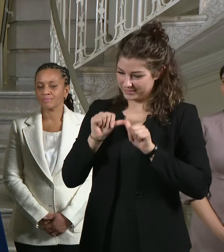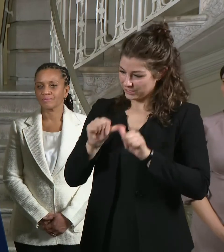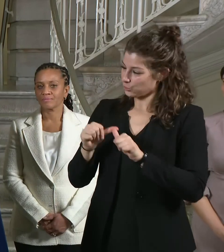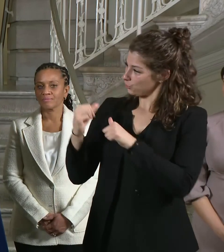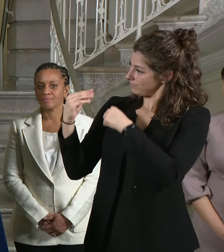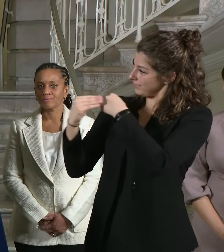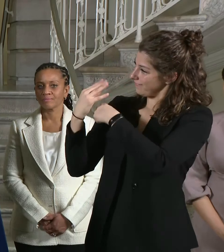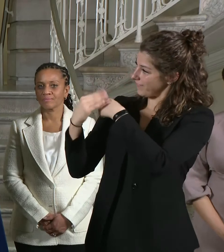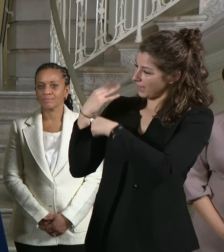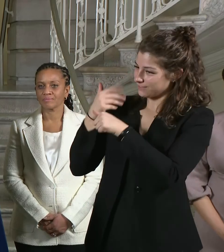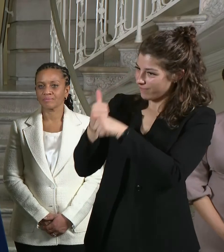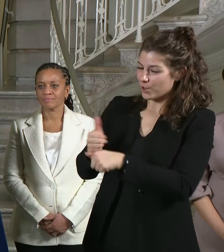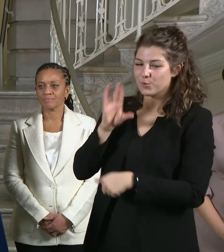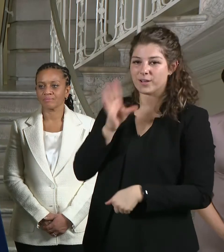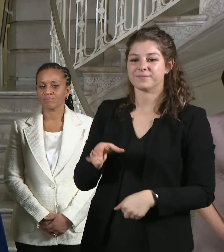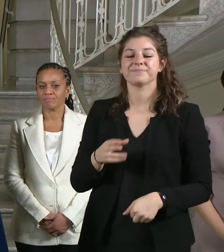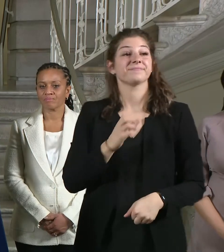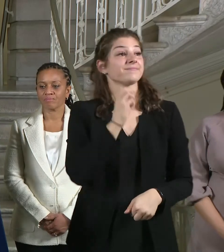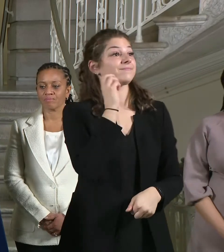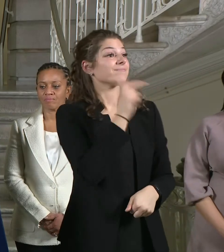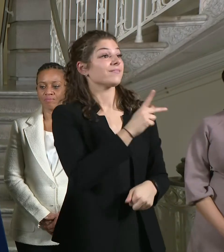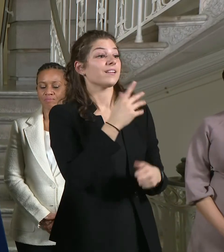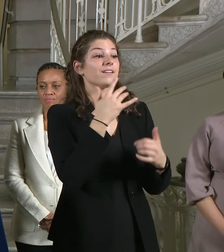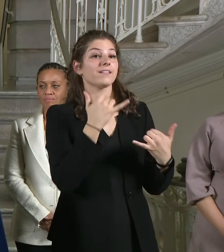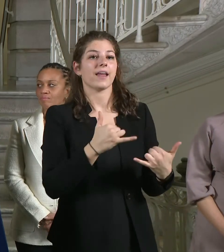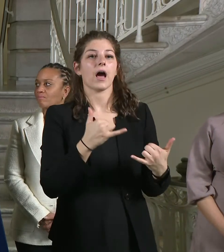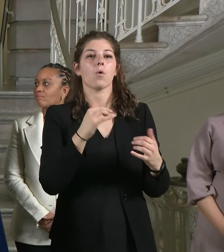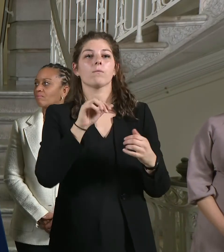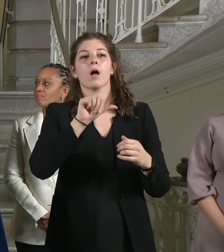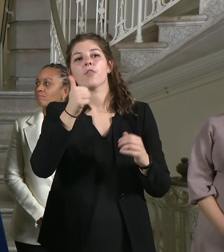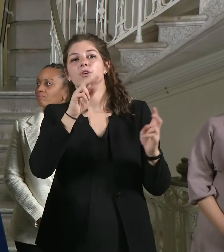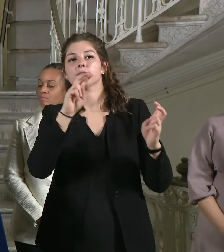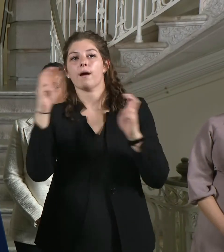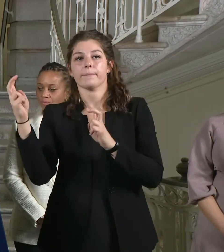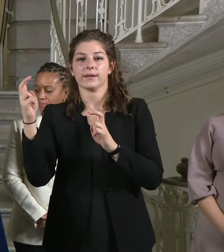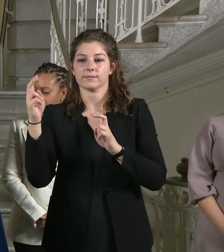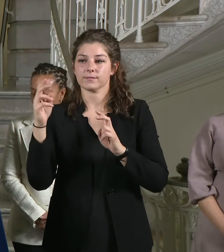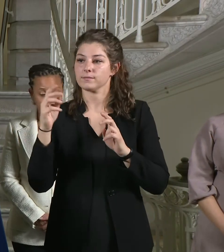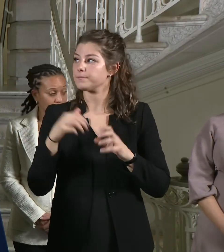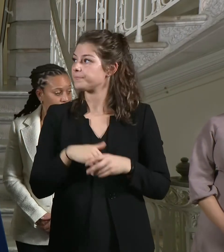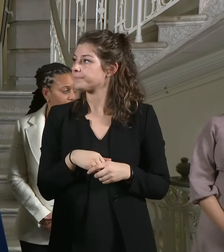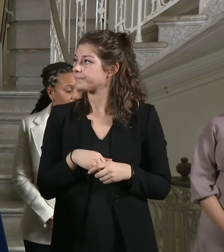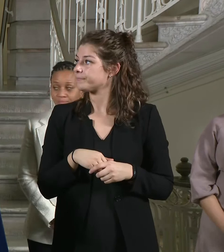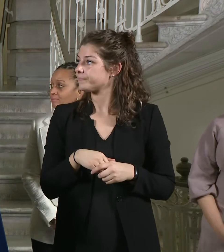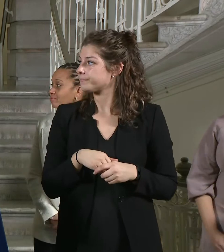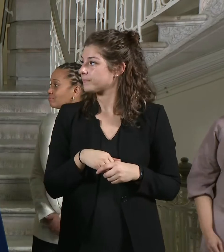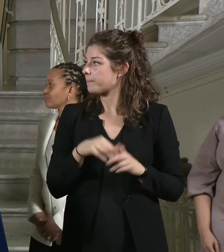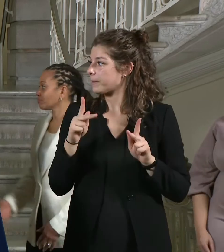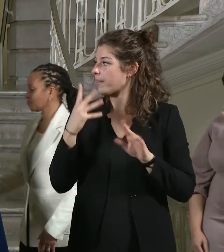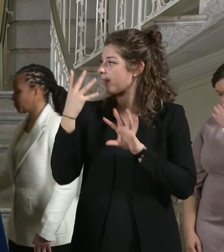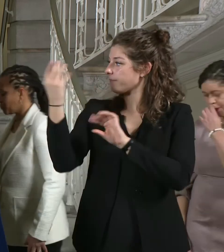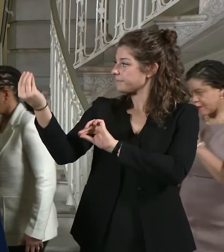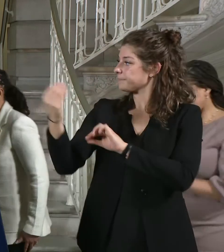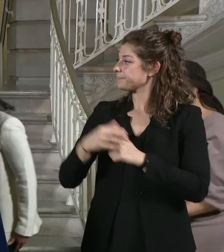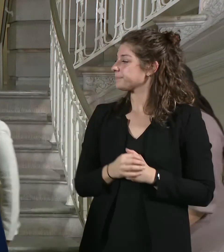I WILL CONTINUE TO FOLLOW HIS ADVICE.